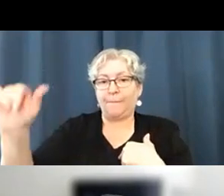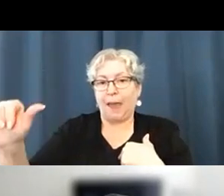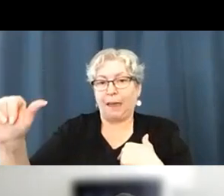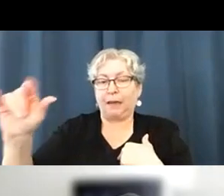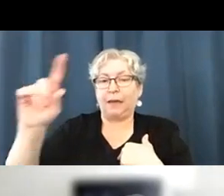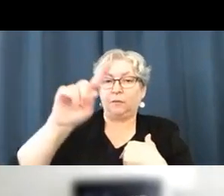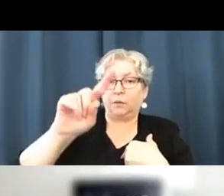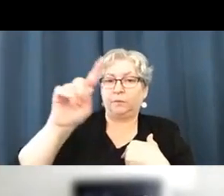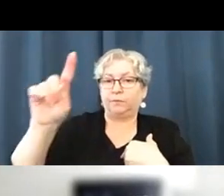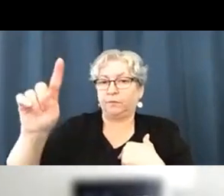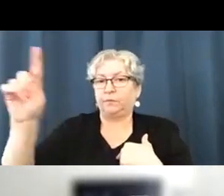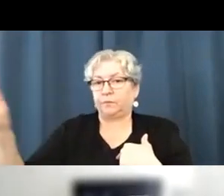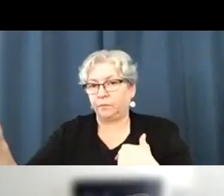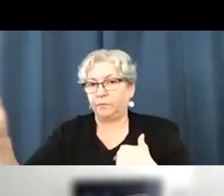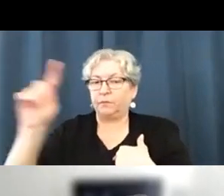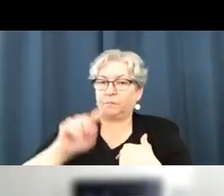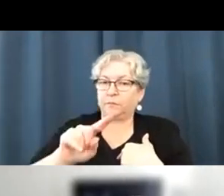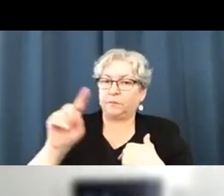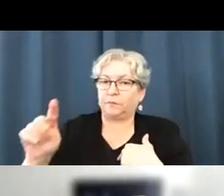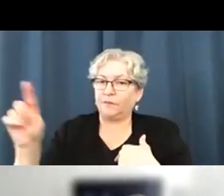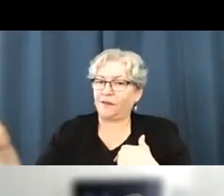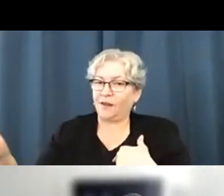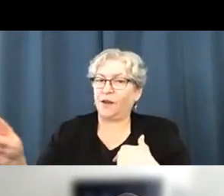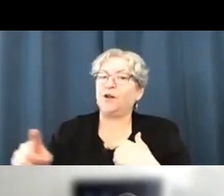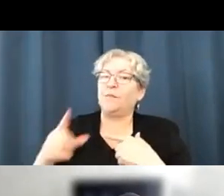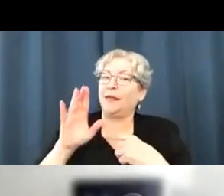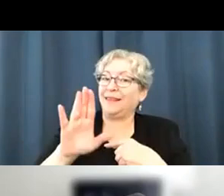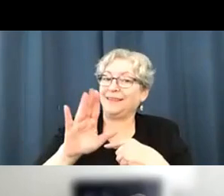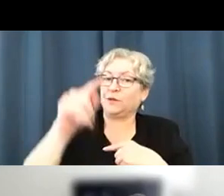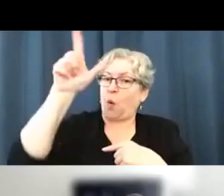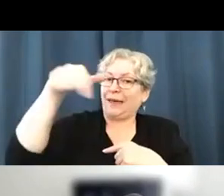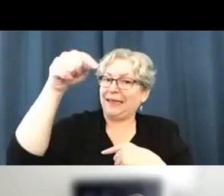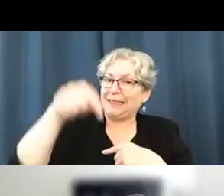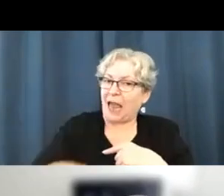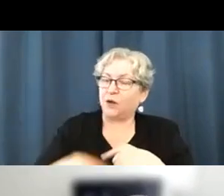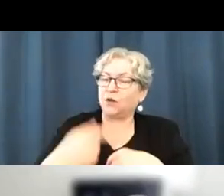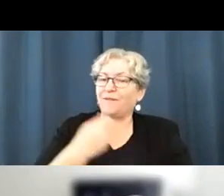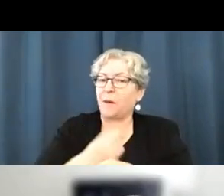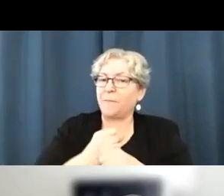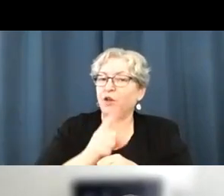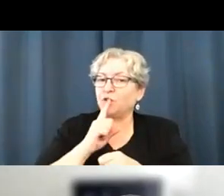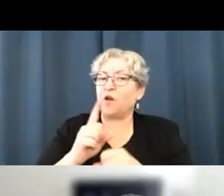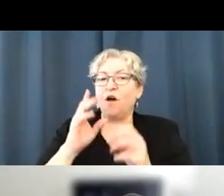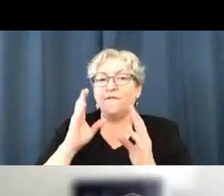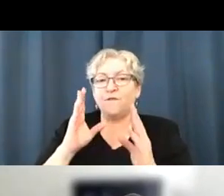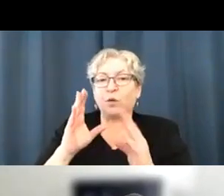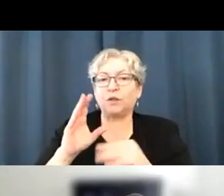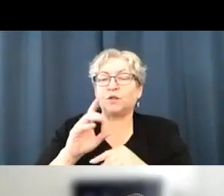So, that's another case where it's really important to make sure that the focus order for both the interactive elements like form fields,